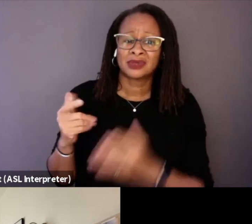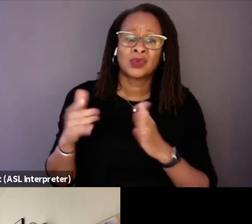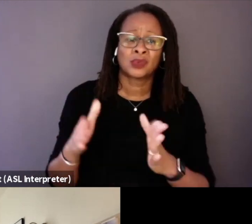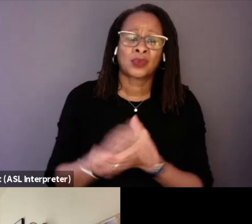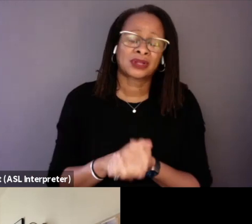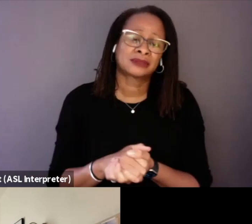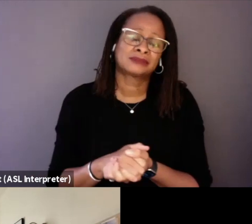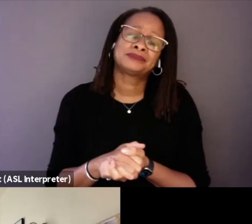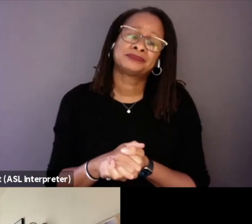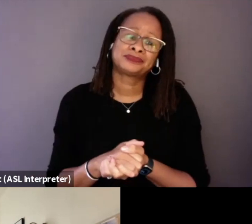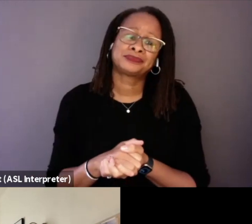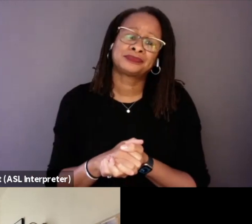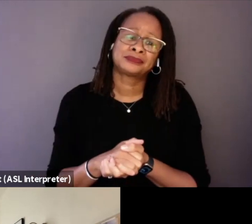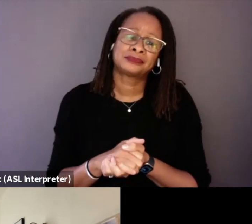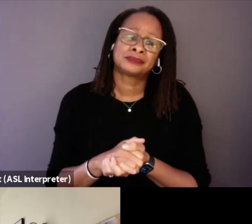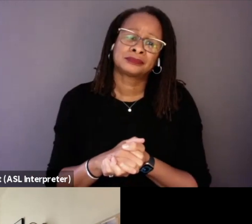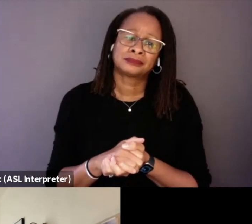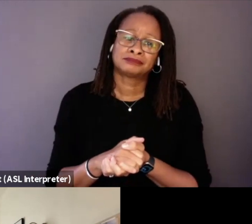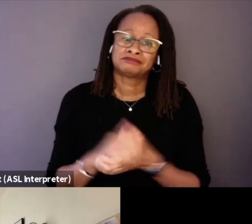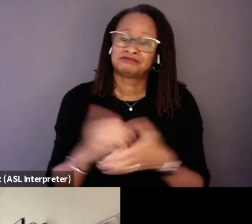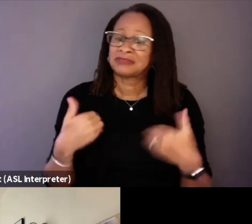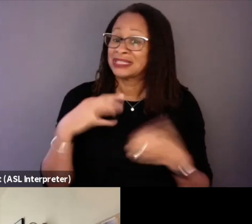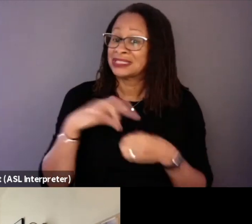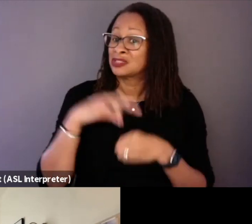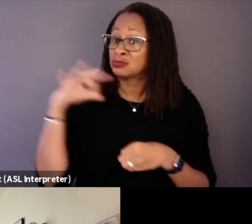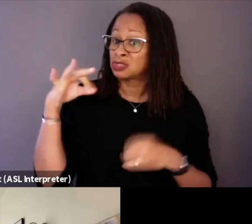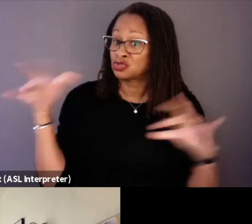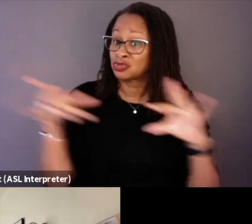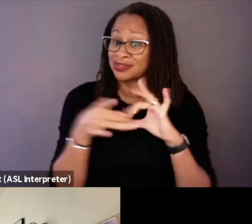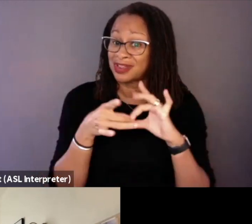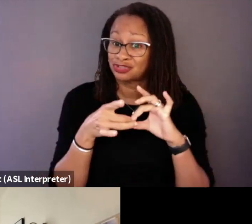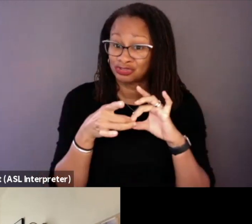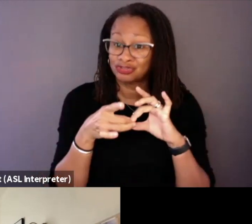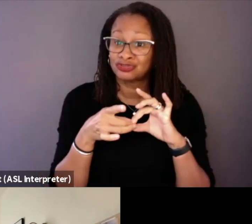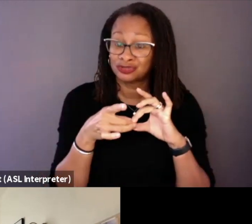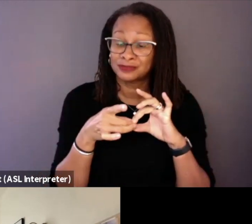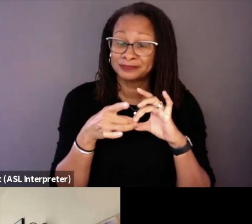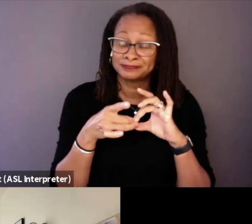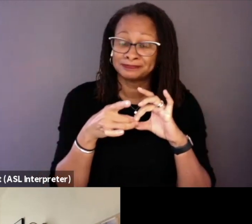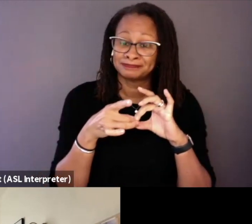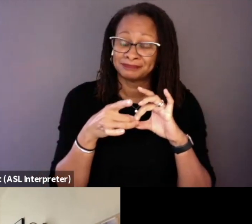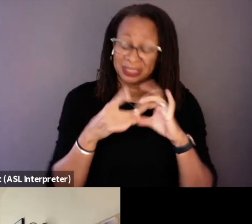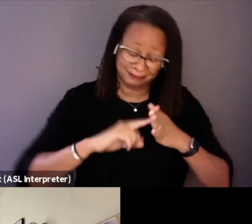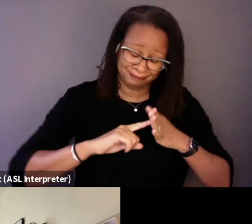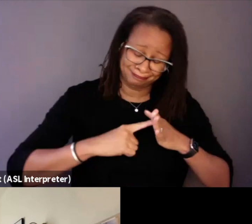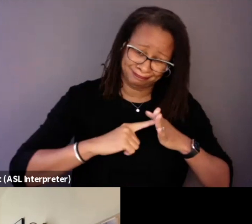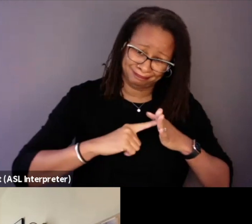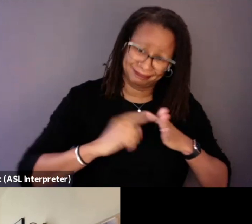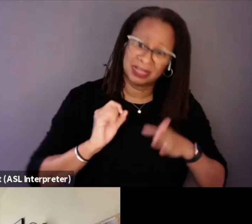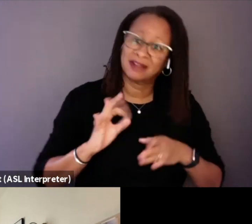it has a spiritual connection. The Genesis of it was that